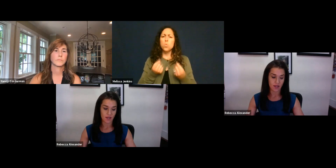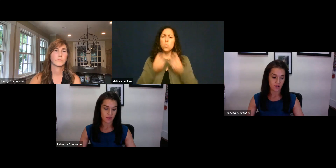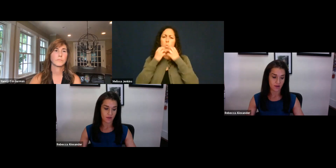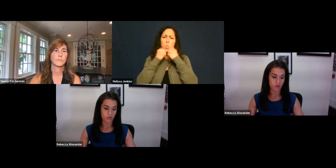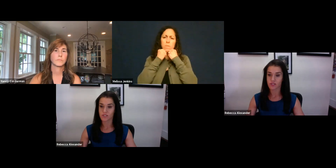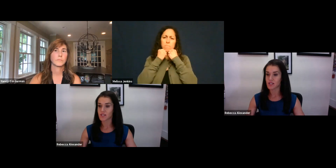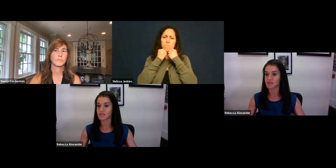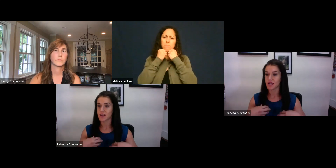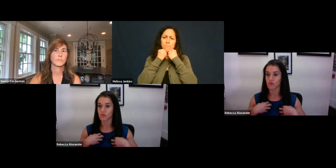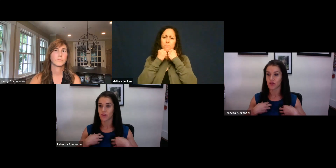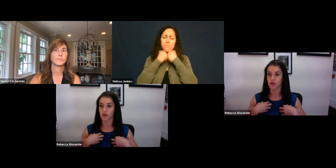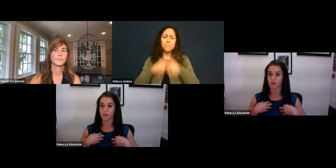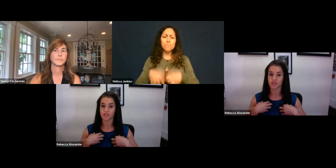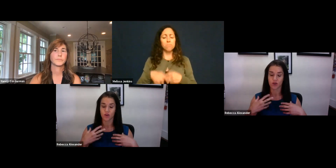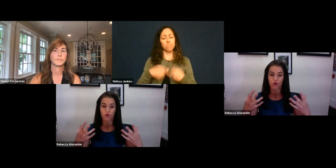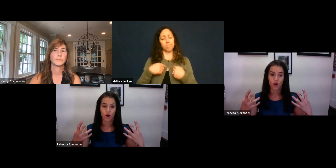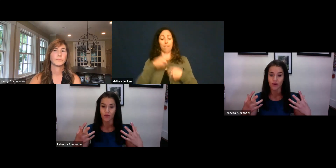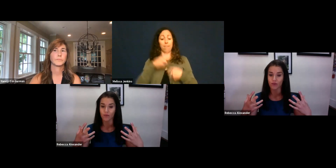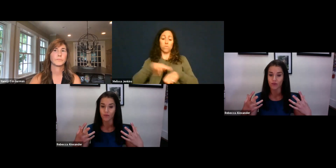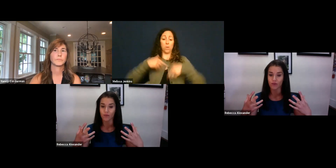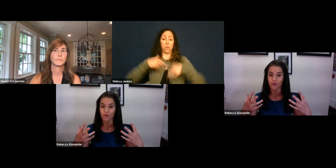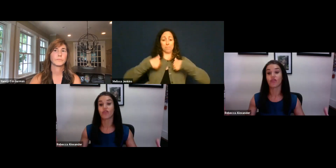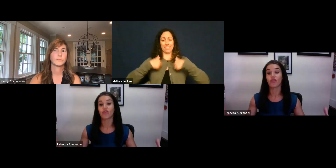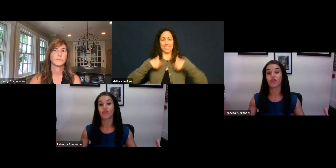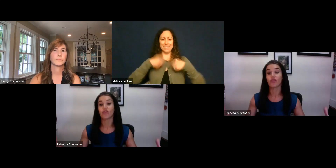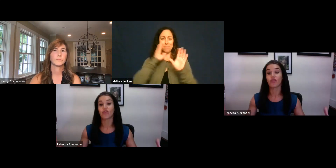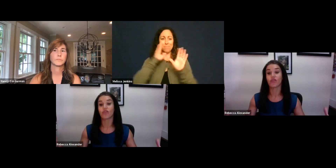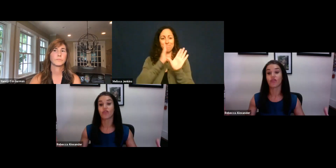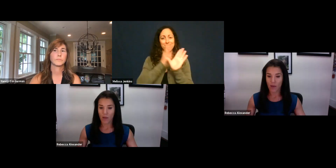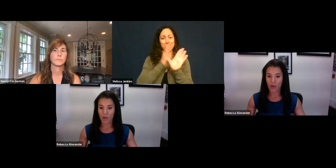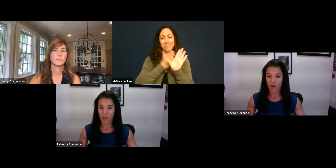And of course I'm a psychotherapist, so I would think this.